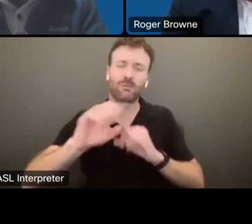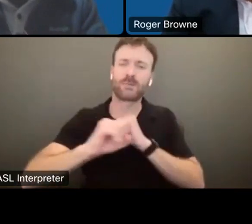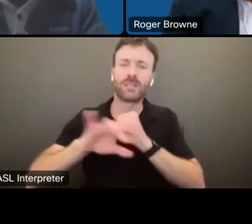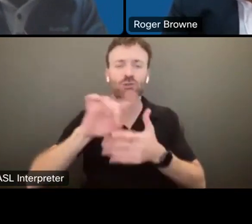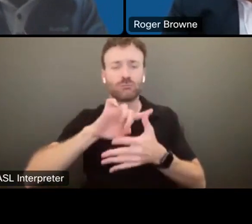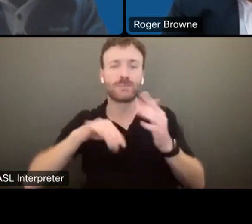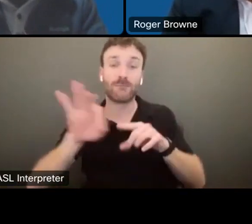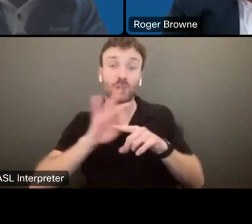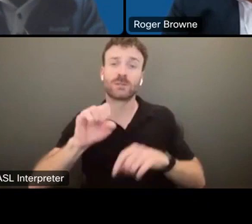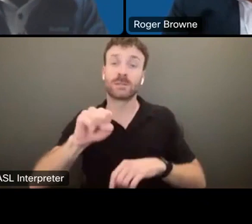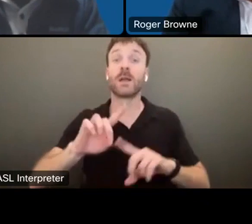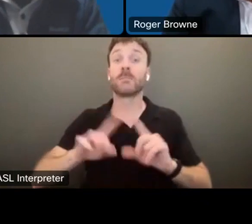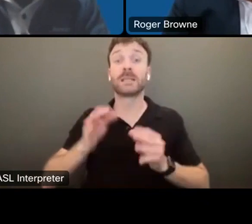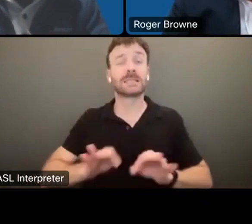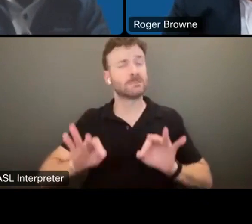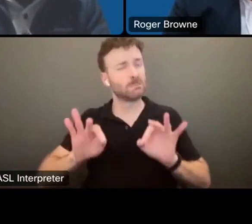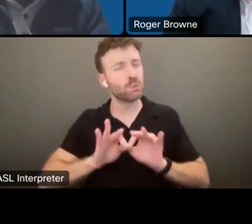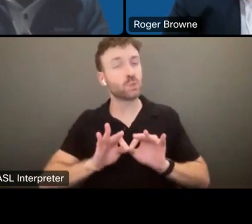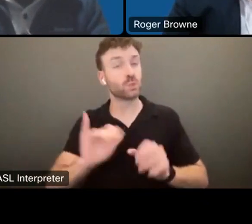But I also think an imperative piece to that